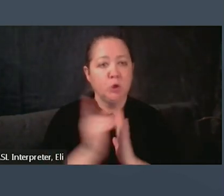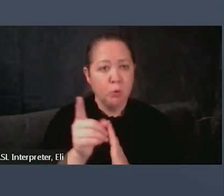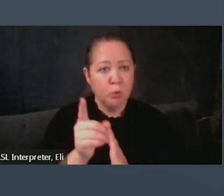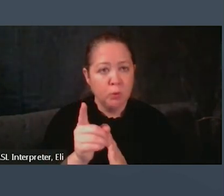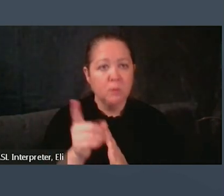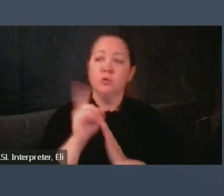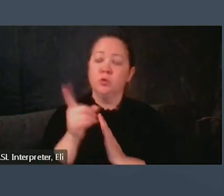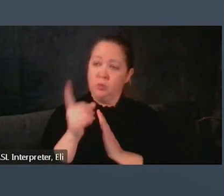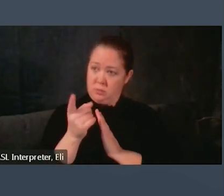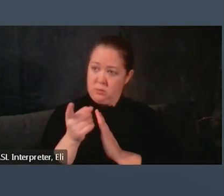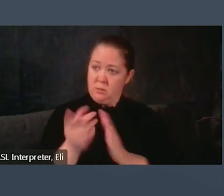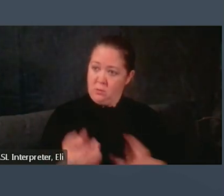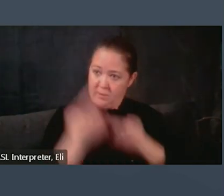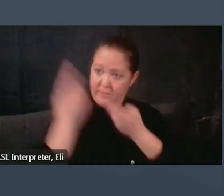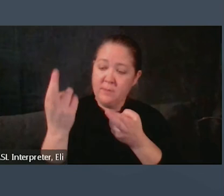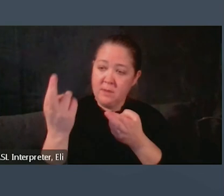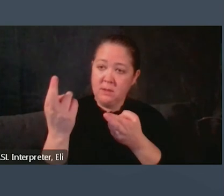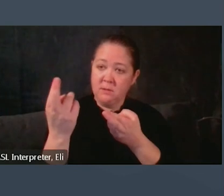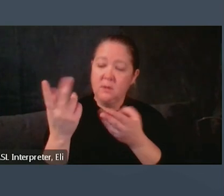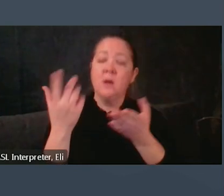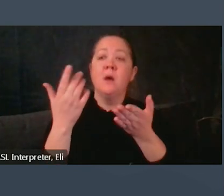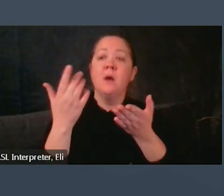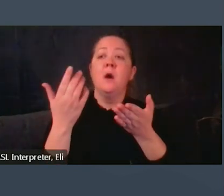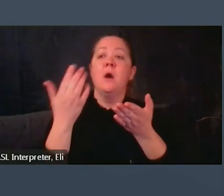the input that you've received today and that we were on.